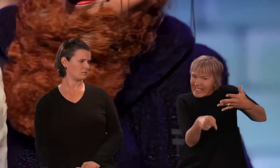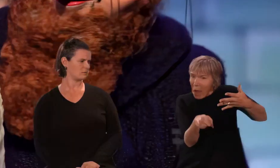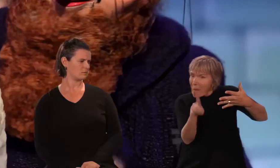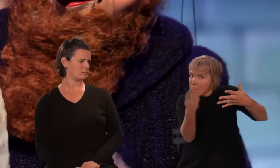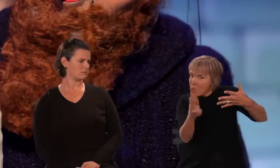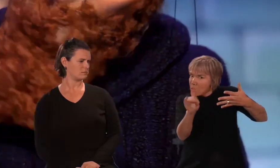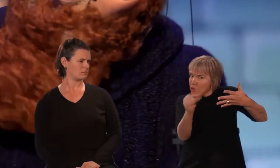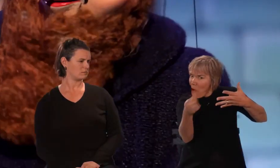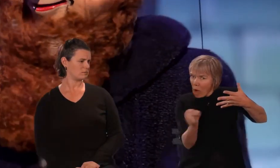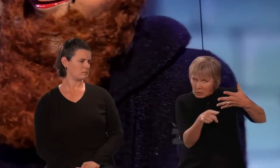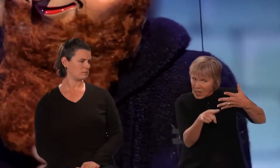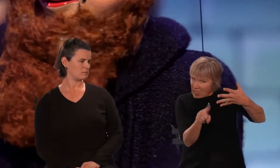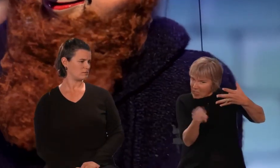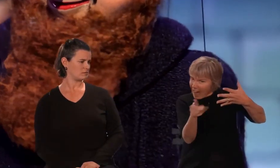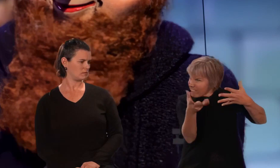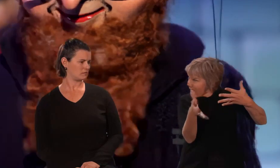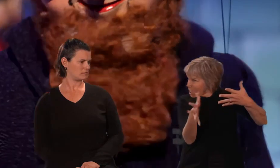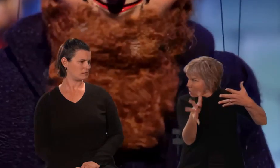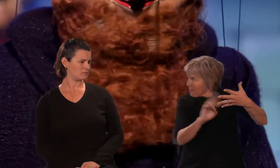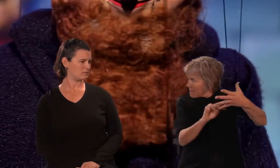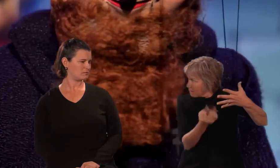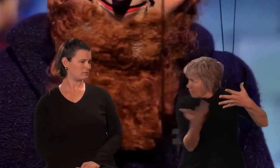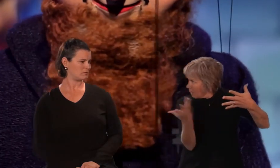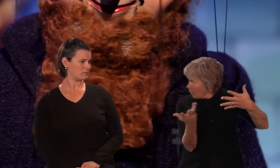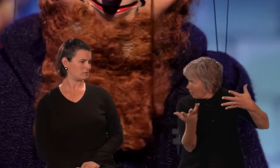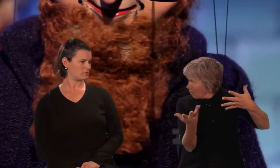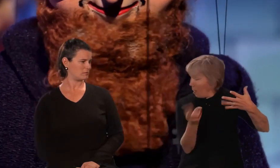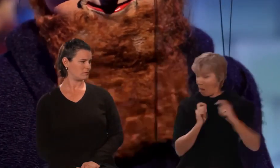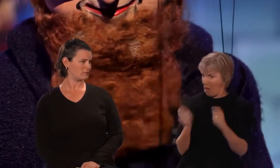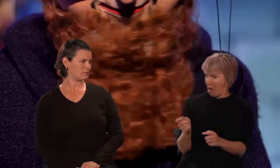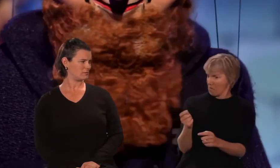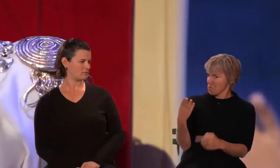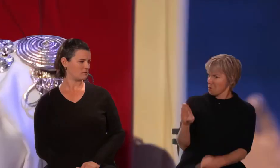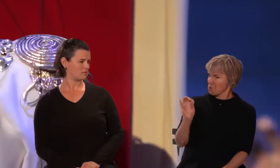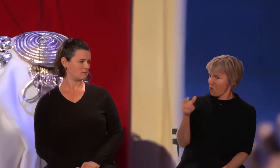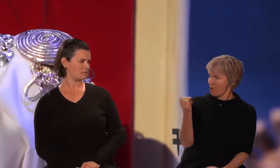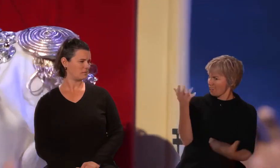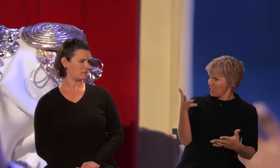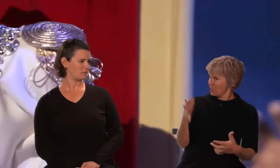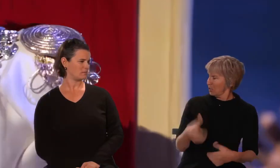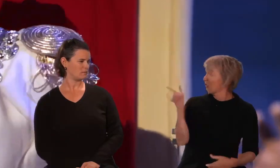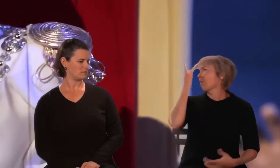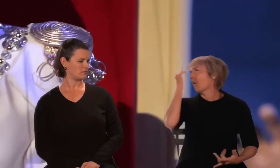And they are checked off with a little check mark. So, there must have been blue poodles. You just forget. [King] Never mind the blue poodles.